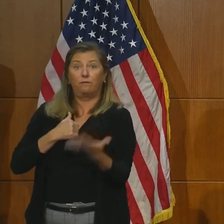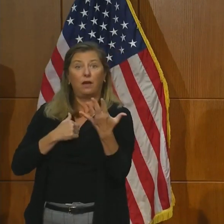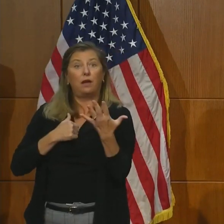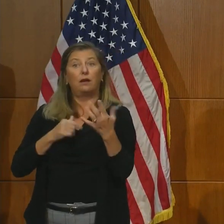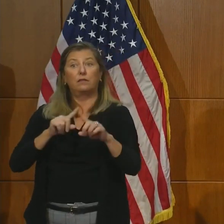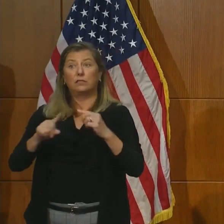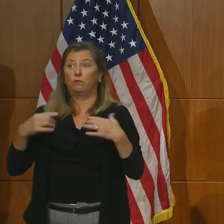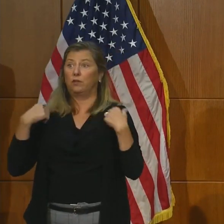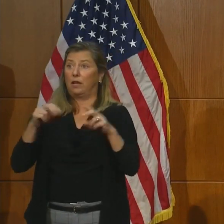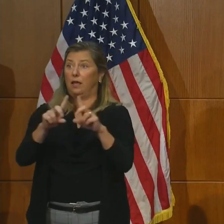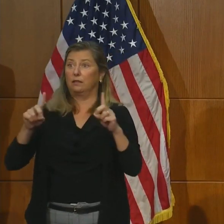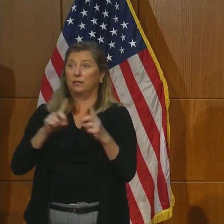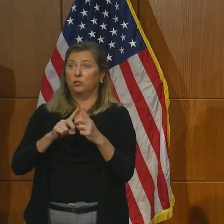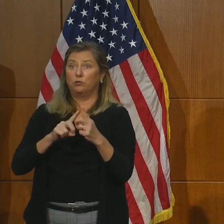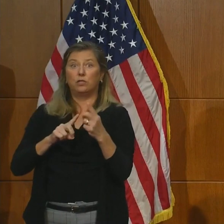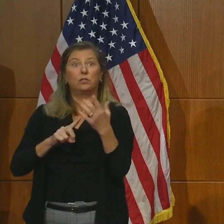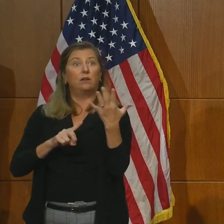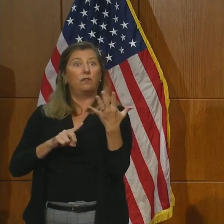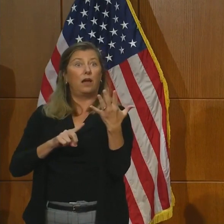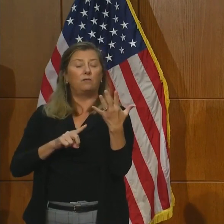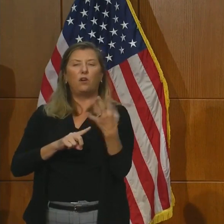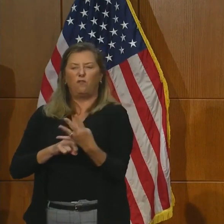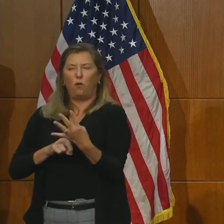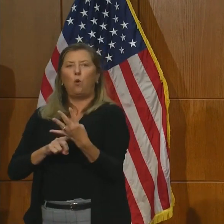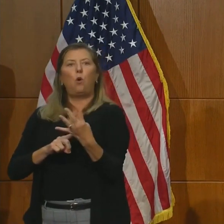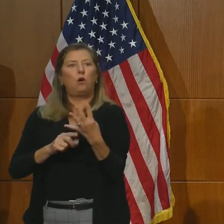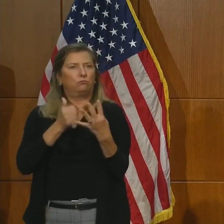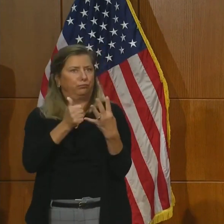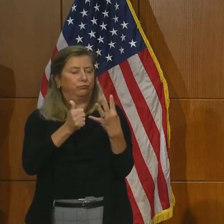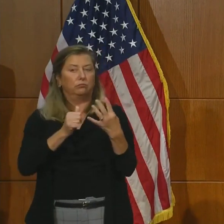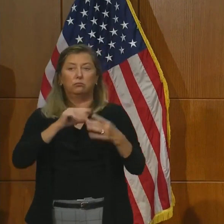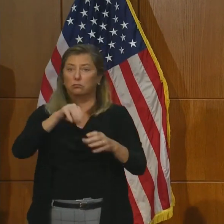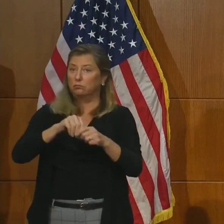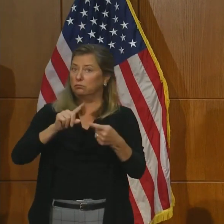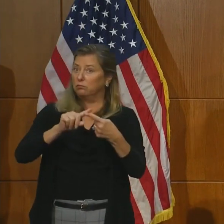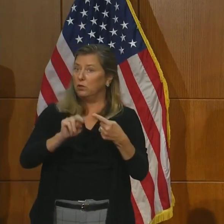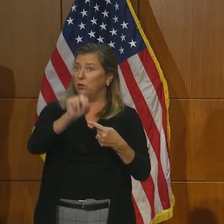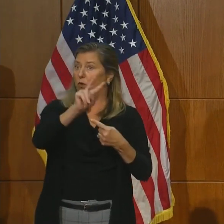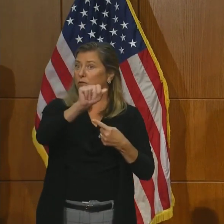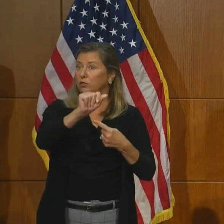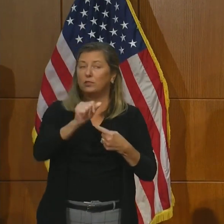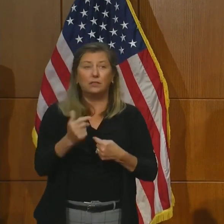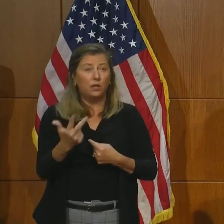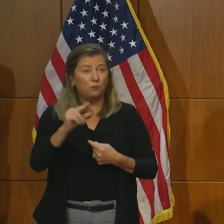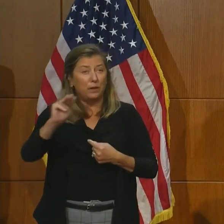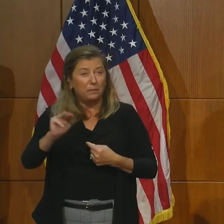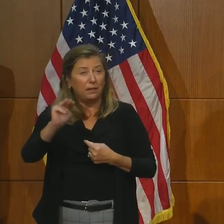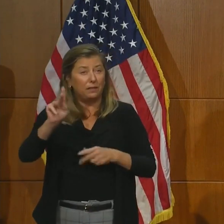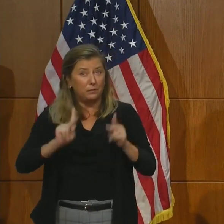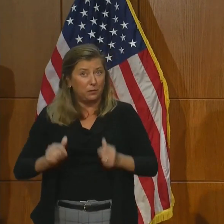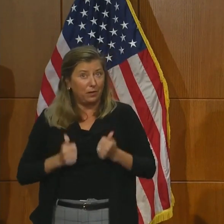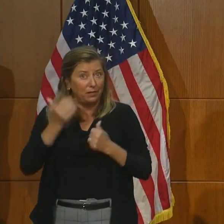ARE SEEING. IN FACT CASES ARE ACTUALLY STABLE IN FOUR OUT OF THE STATE'S FIVE HEALTH